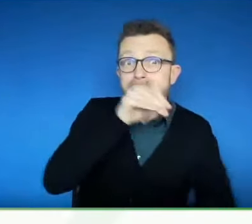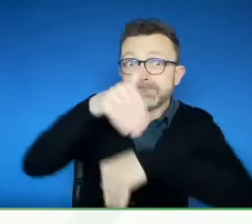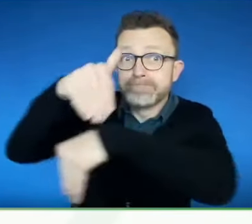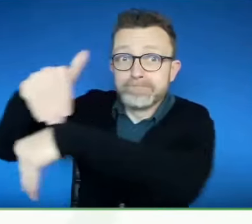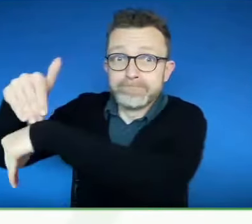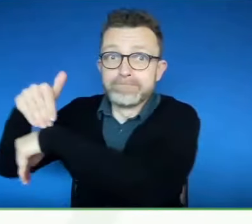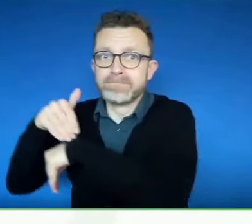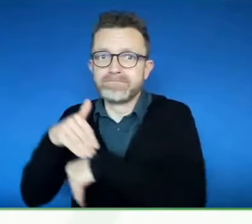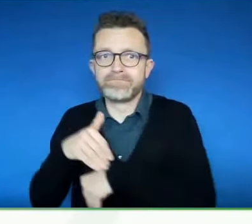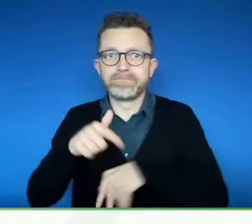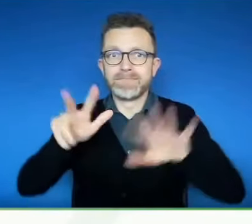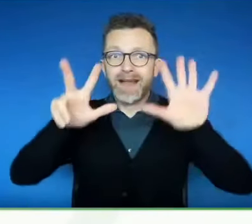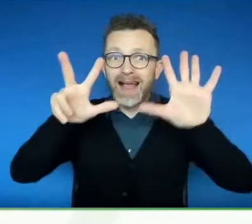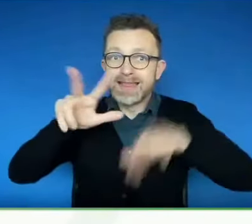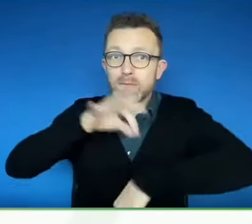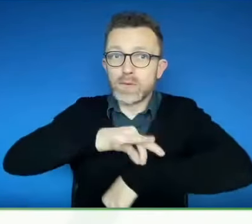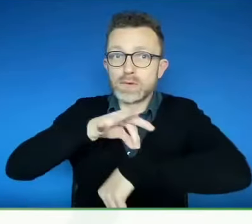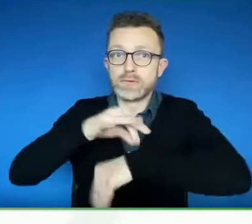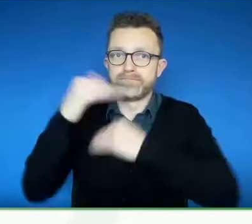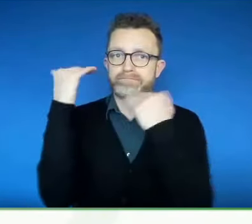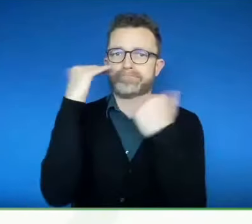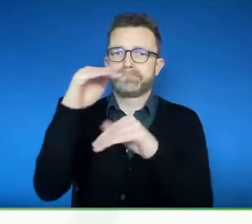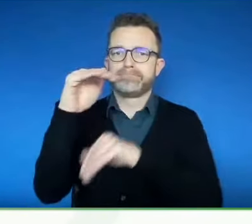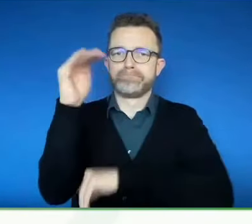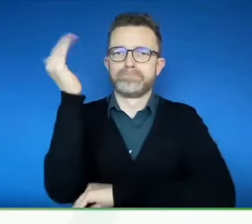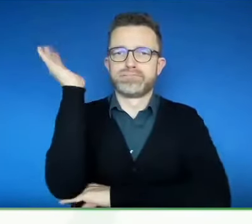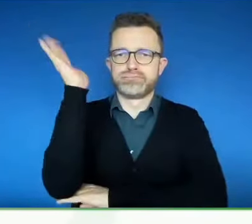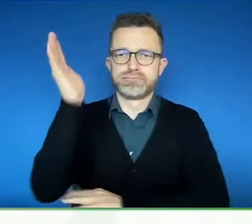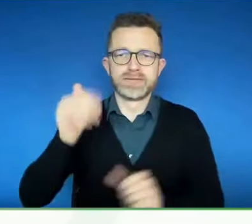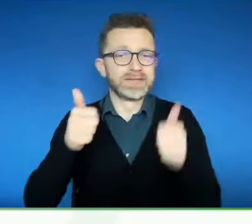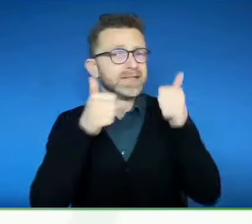who is nearly 40! I have cystic fibrosis, which is a chronic illness and I want to